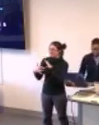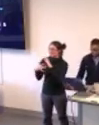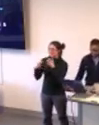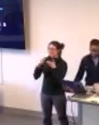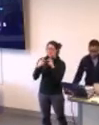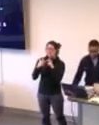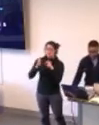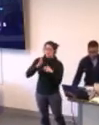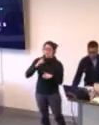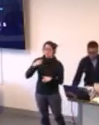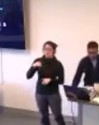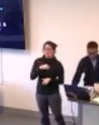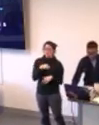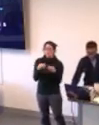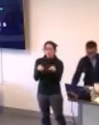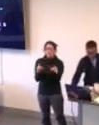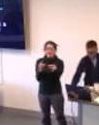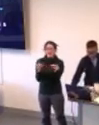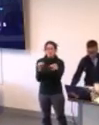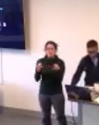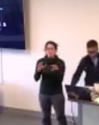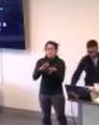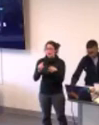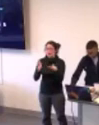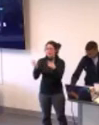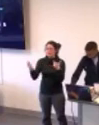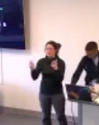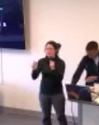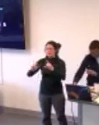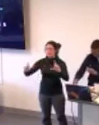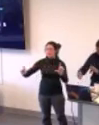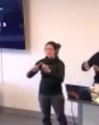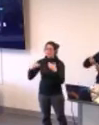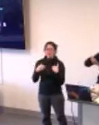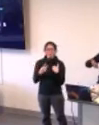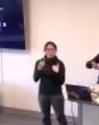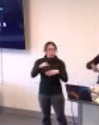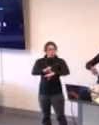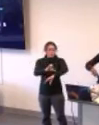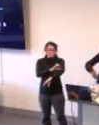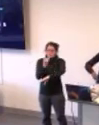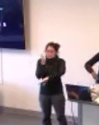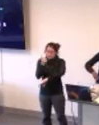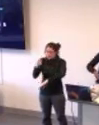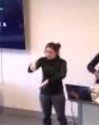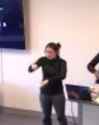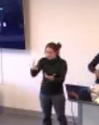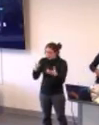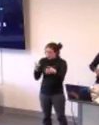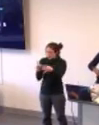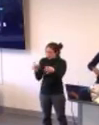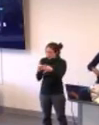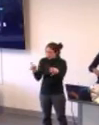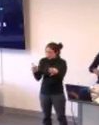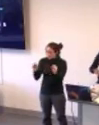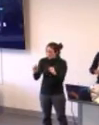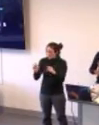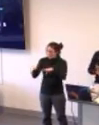we lost captioning on the big screen. We have two computers here, if anybody in the room needs captioning. We can put on in front of you, or you can relocate.